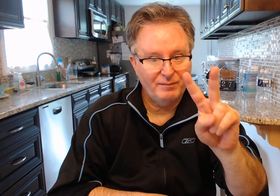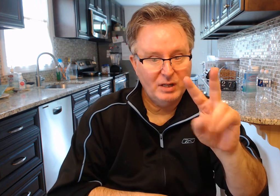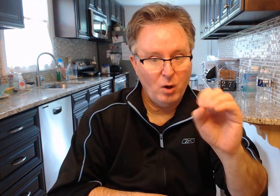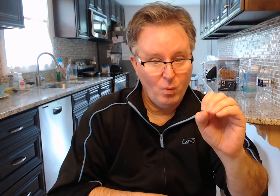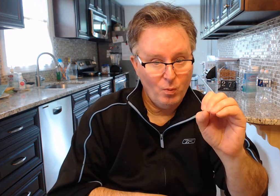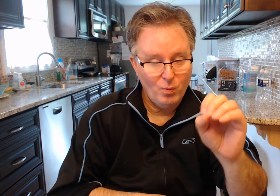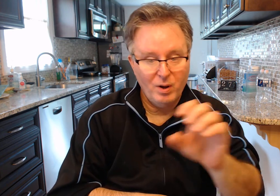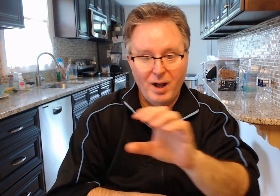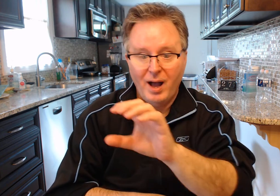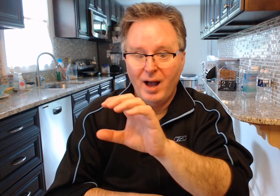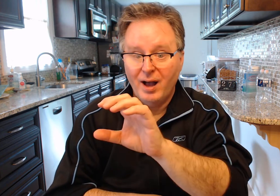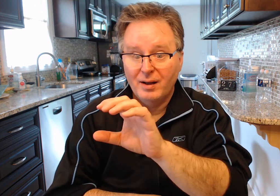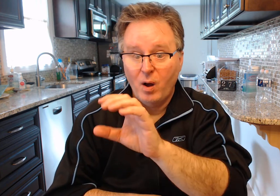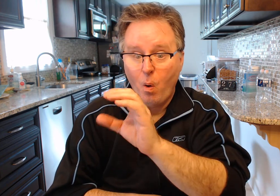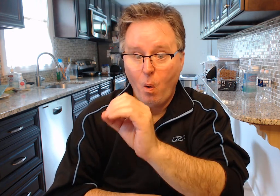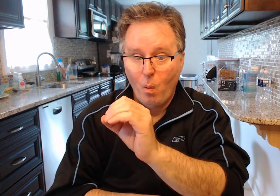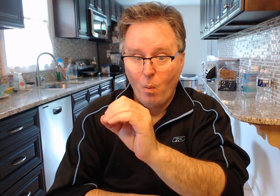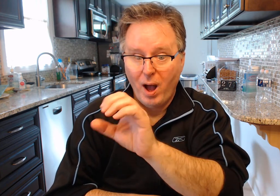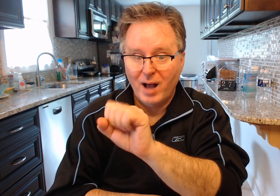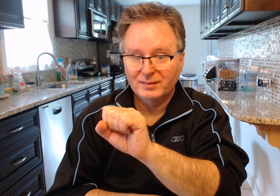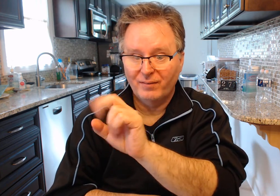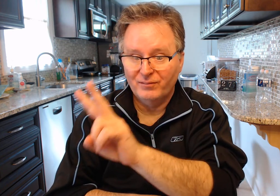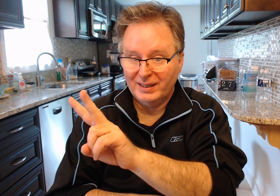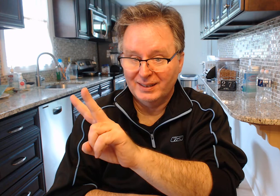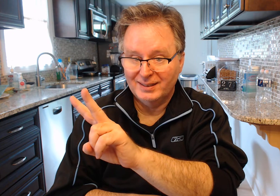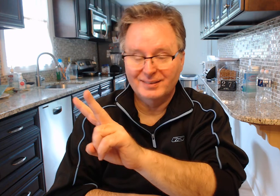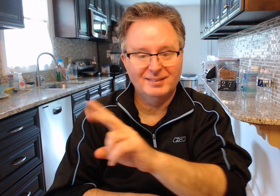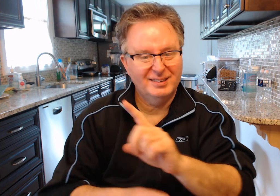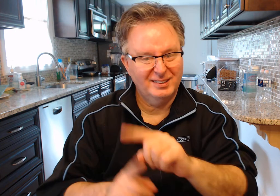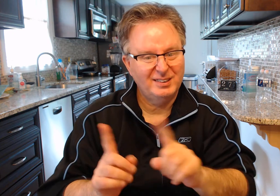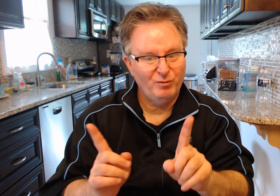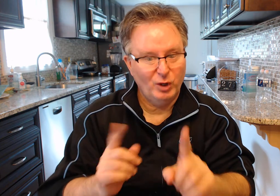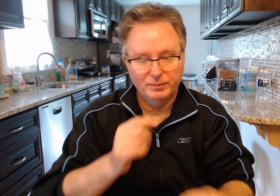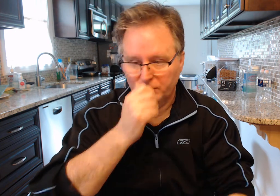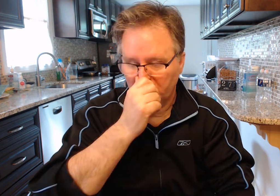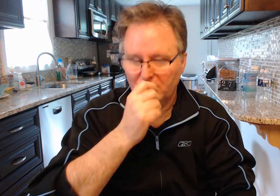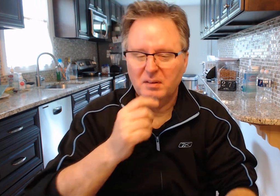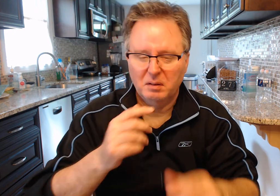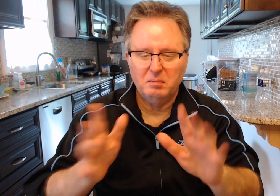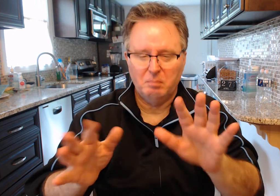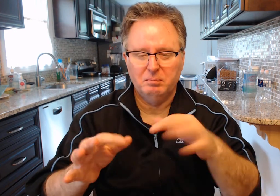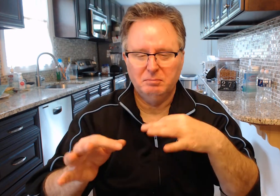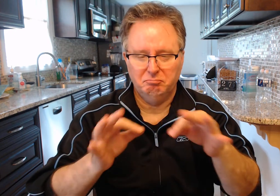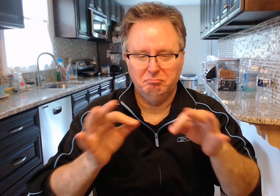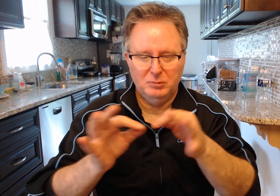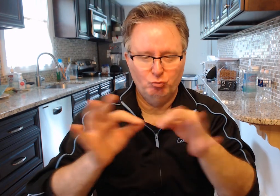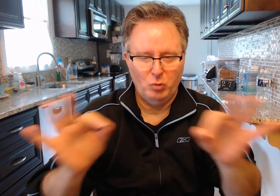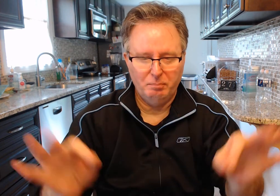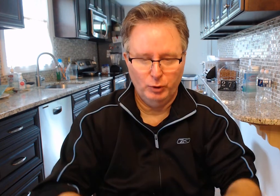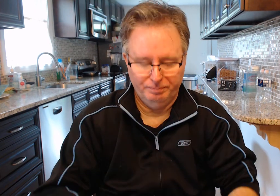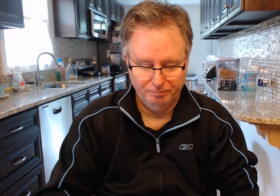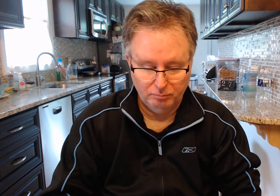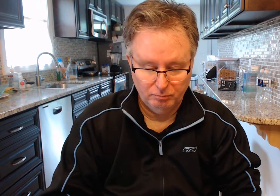SVO and OSV are different in grammar. I explain to you about grammar and I give you sample ASL grammar